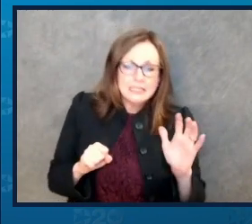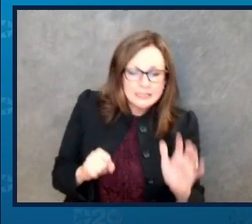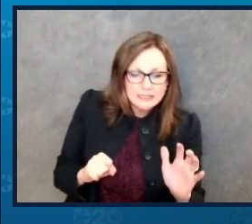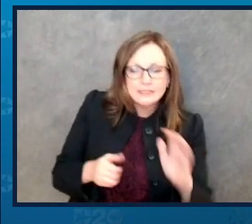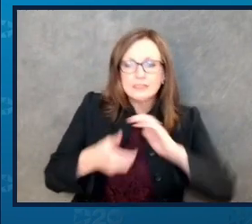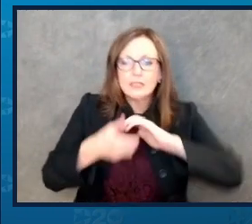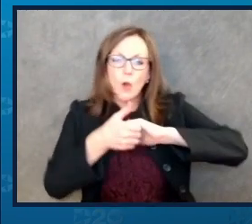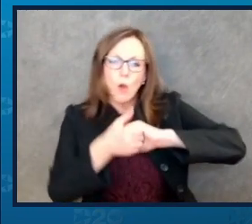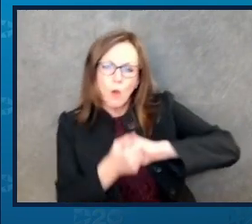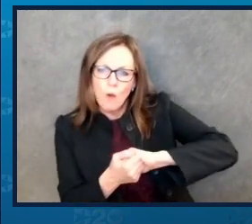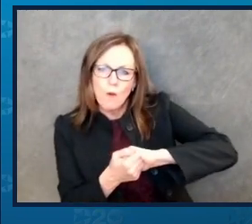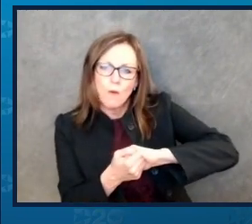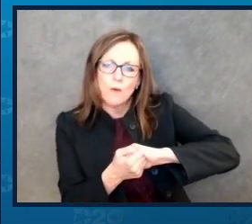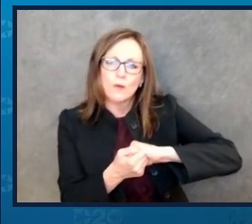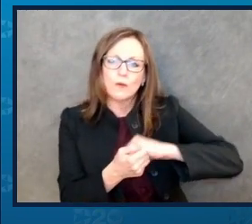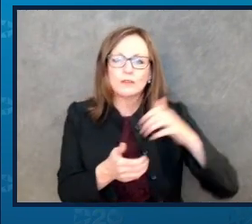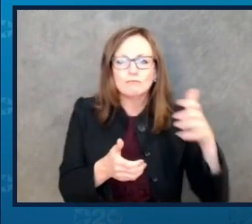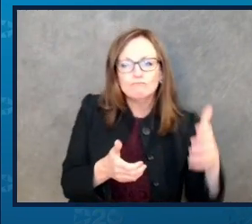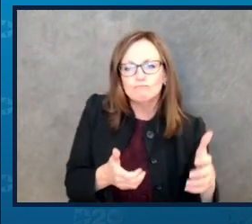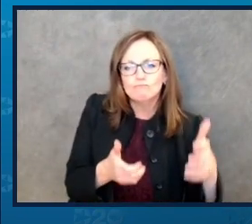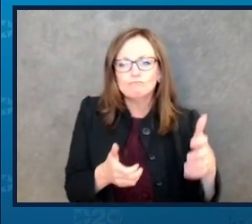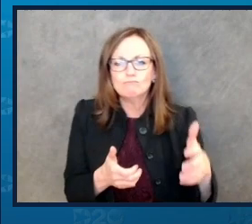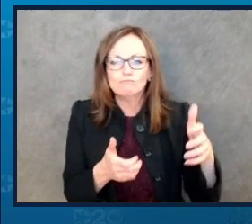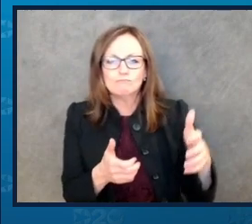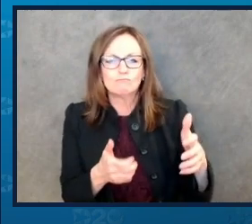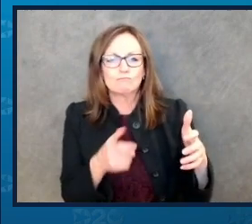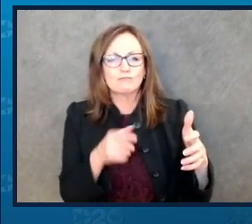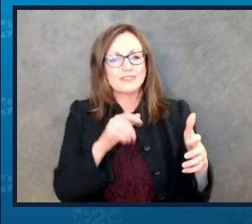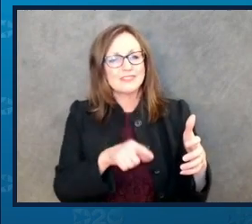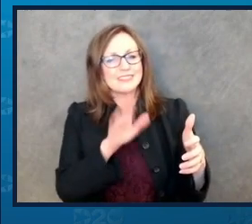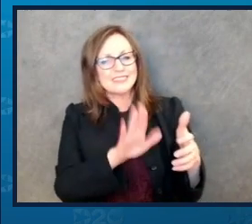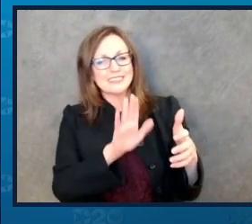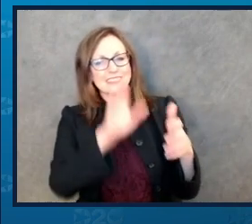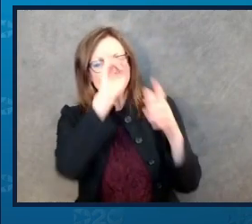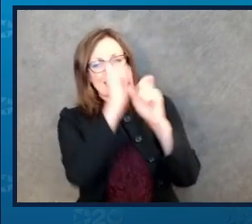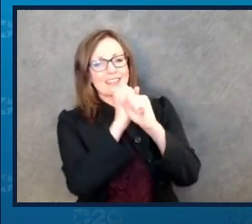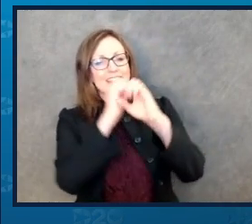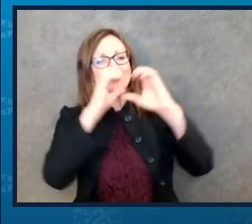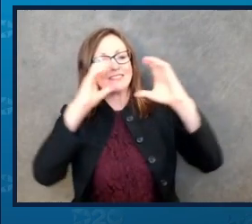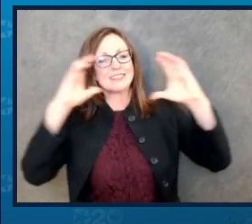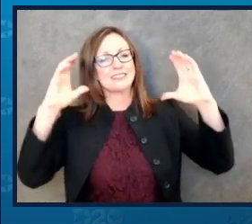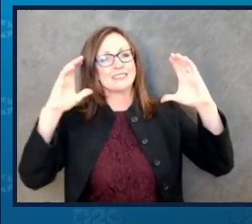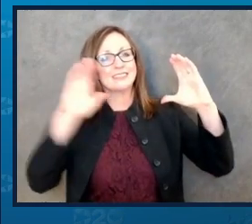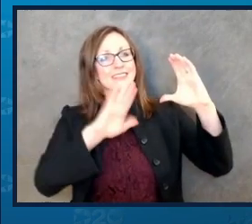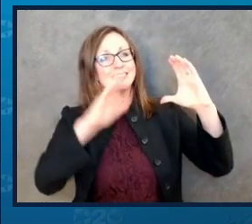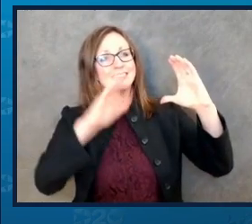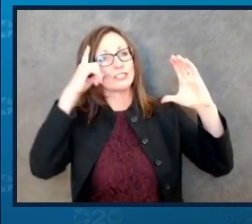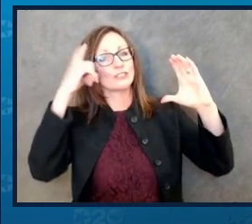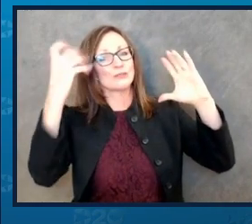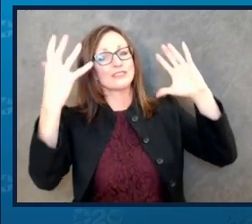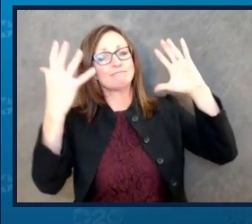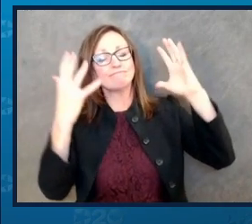NOT ABLE TO LIVE HIS DREAMS. AND THAT HURTS.